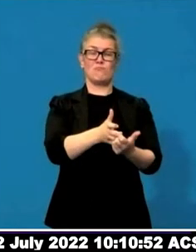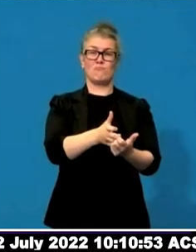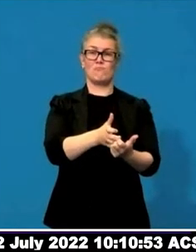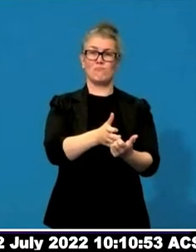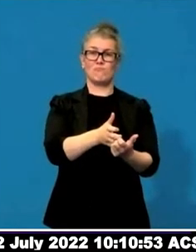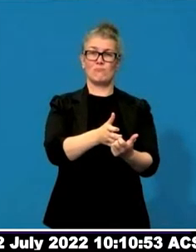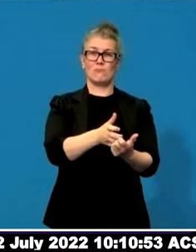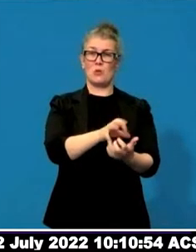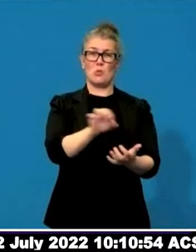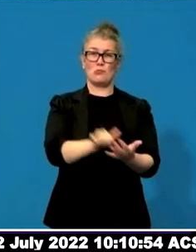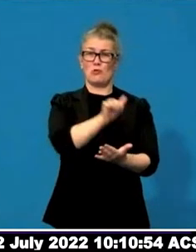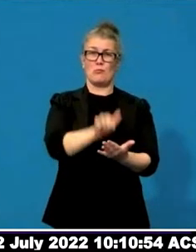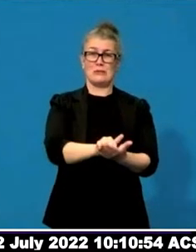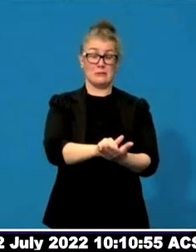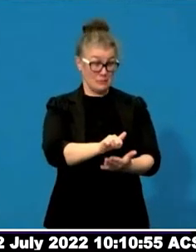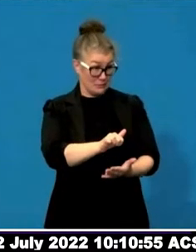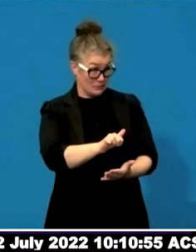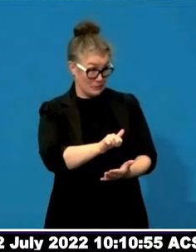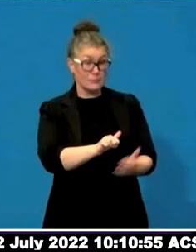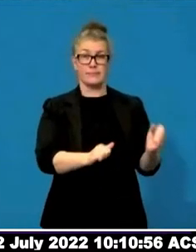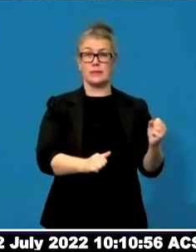Is that right? Em is nodding.